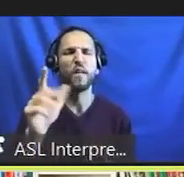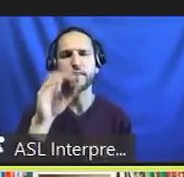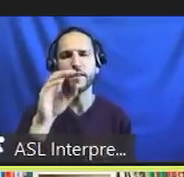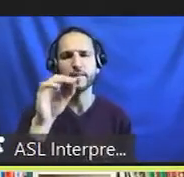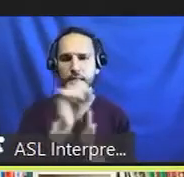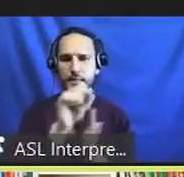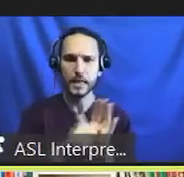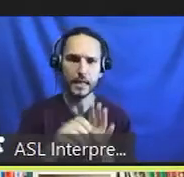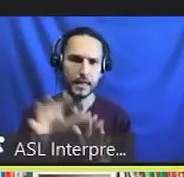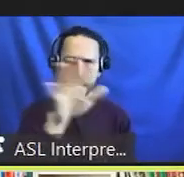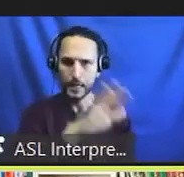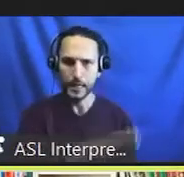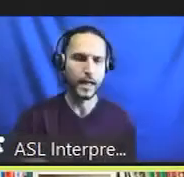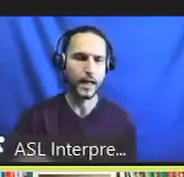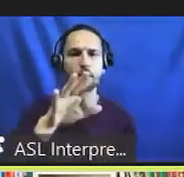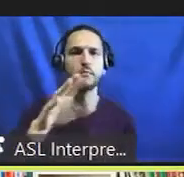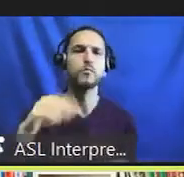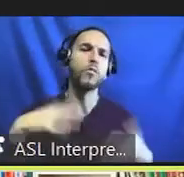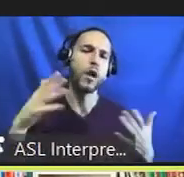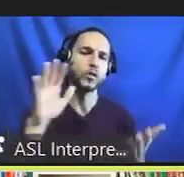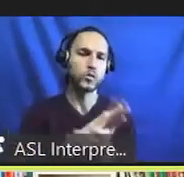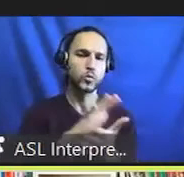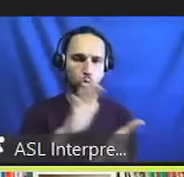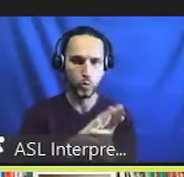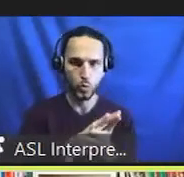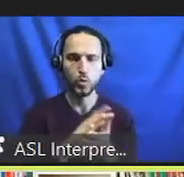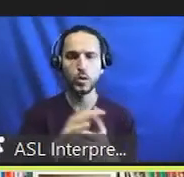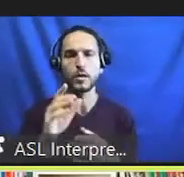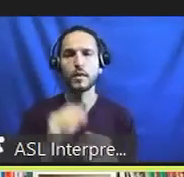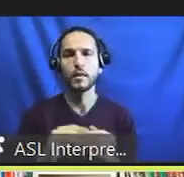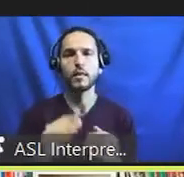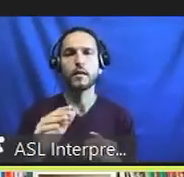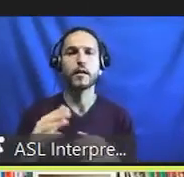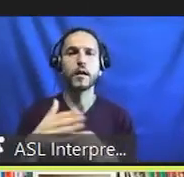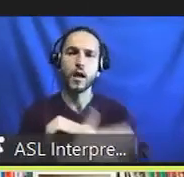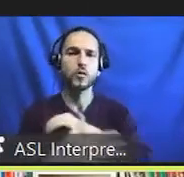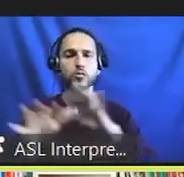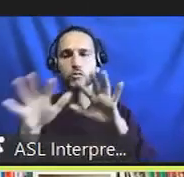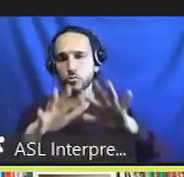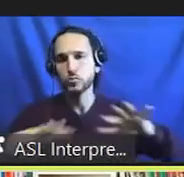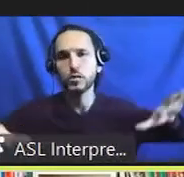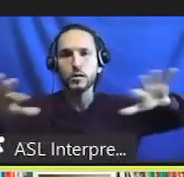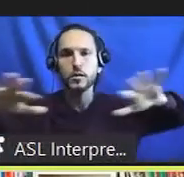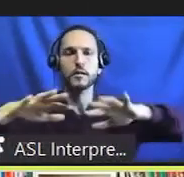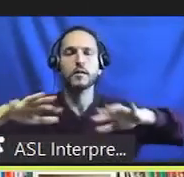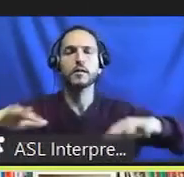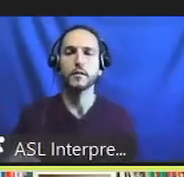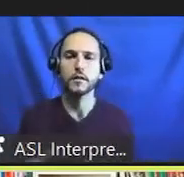We provide them to schools like yours throughout the country every day. And we have for decades.